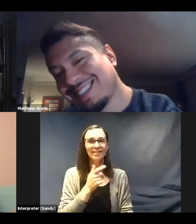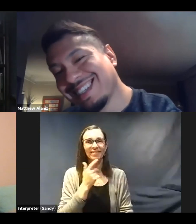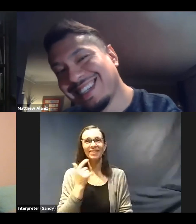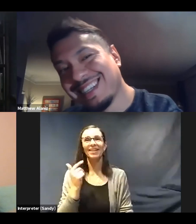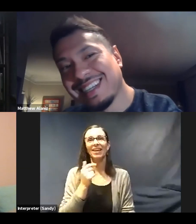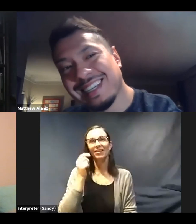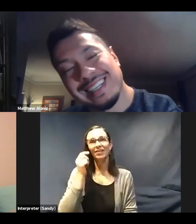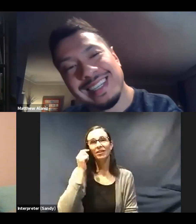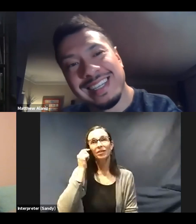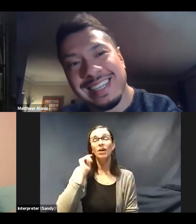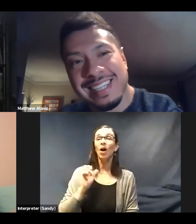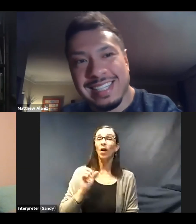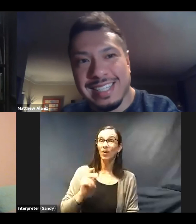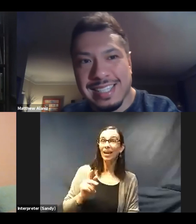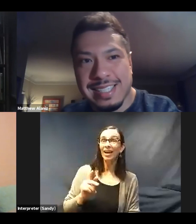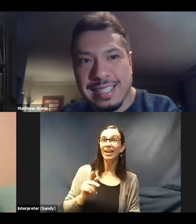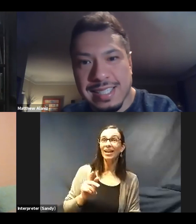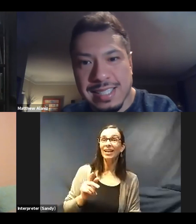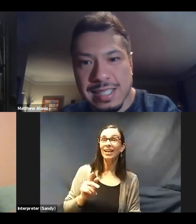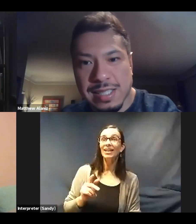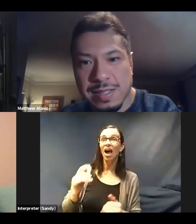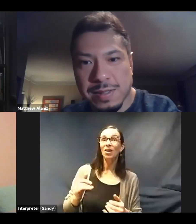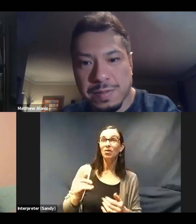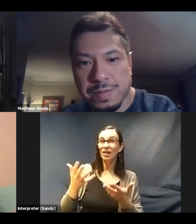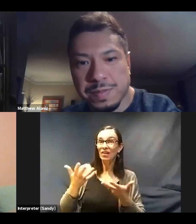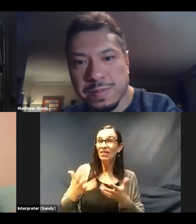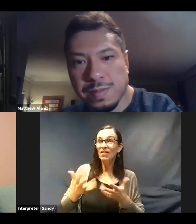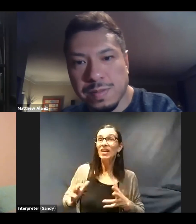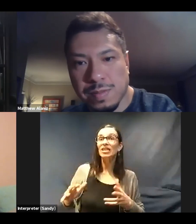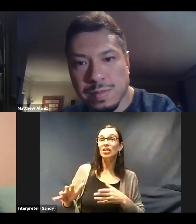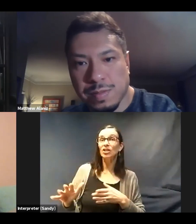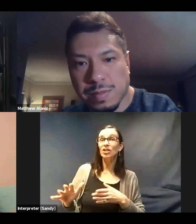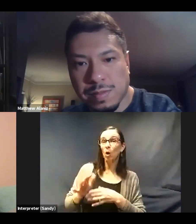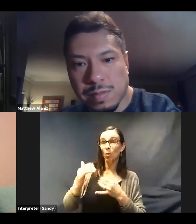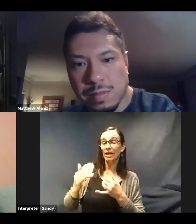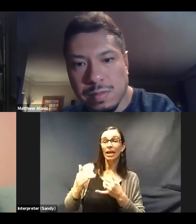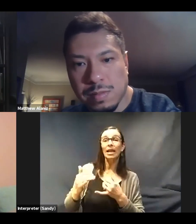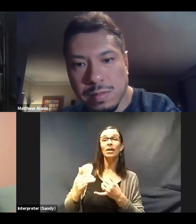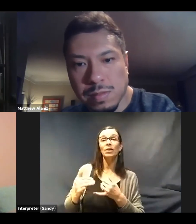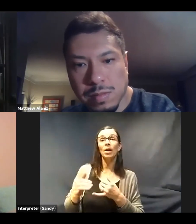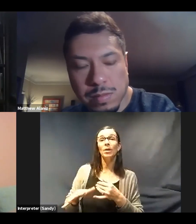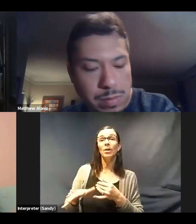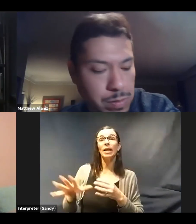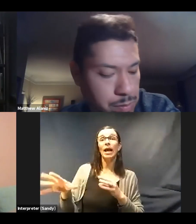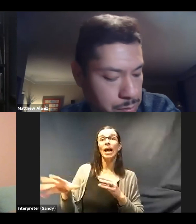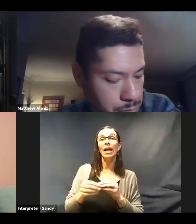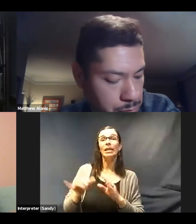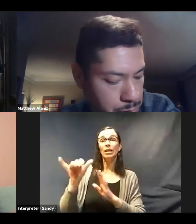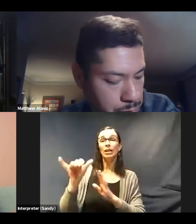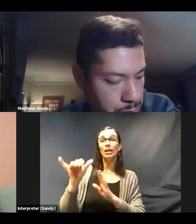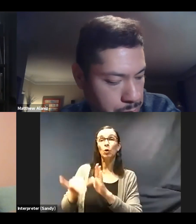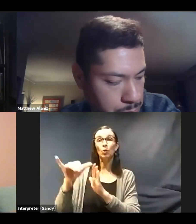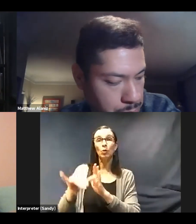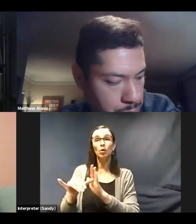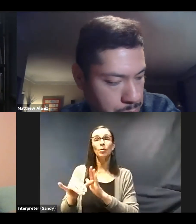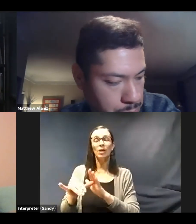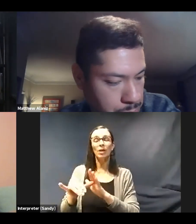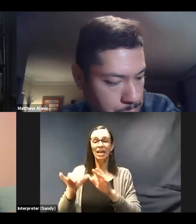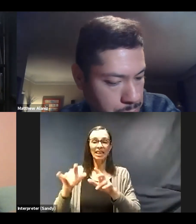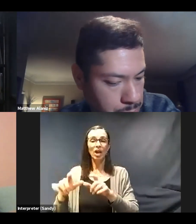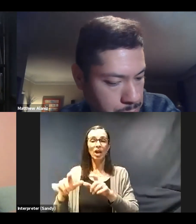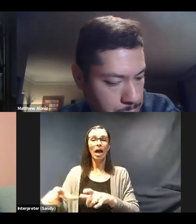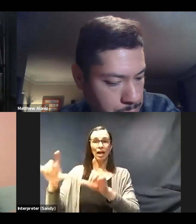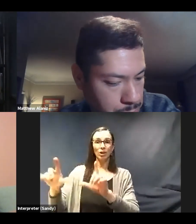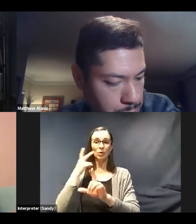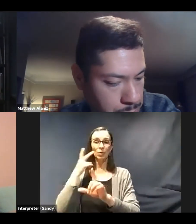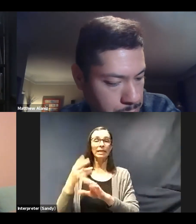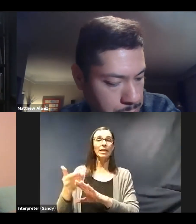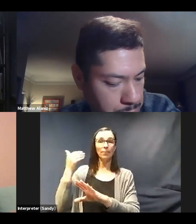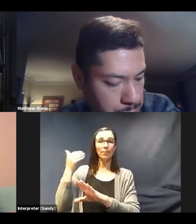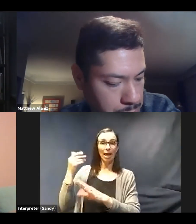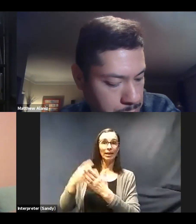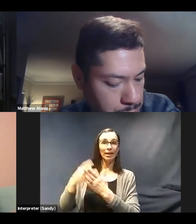Emily Beitiks: So we are so grateful to Sacramento Public Library for making this event possible today and to all of you for joining us and staying up staying up into the hours to enjoy these films, thank you all.